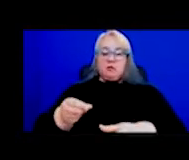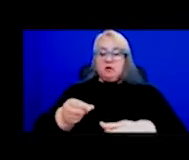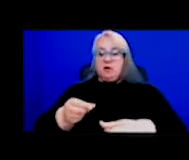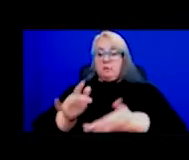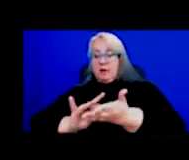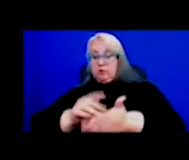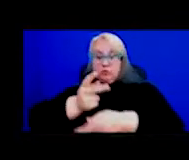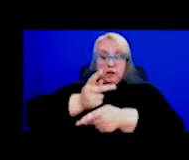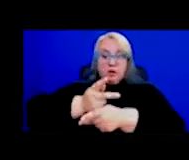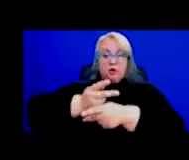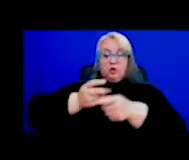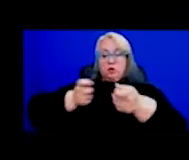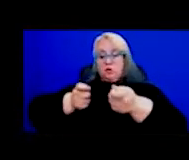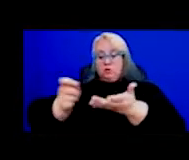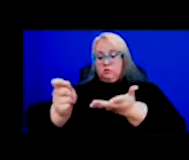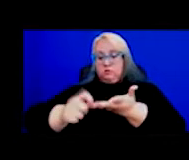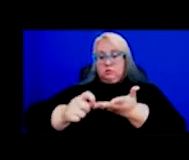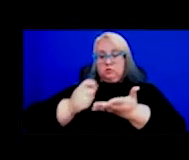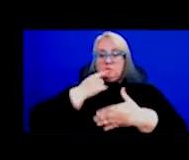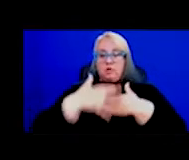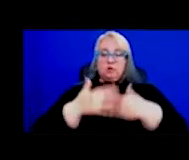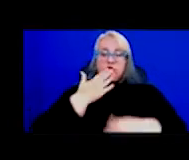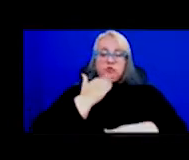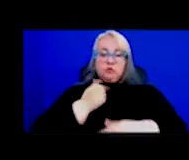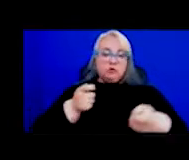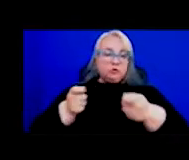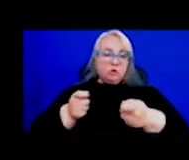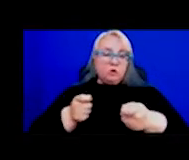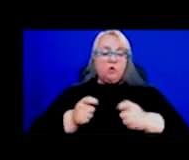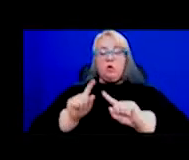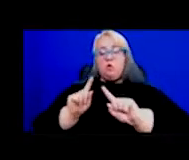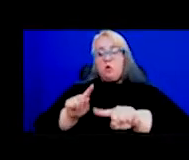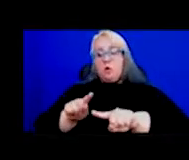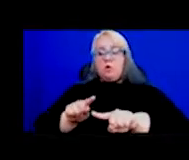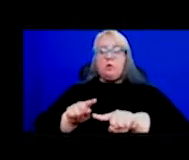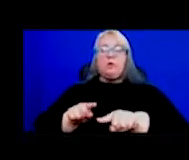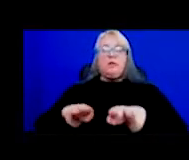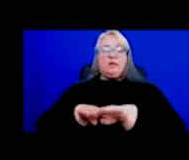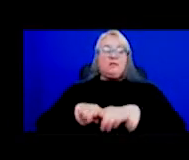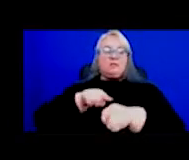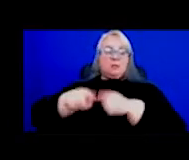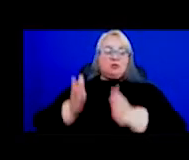and seeing the podiatrists and optometrists annually, but working further upstream and